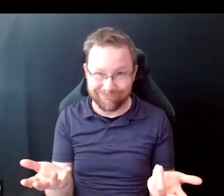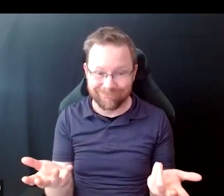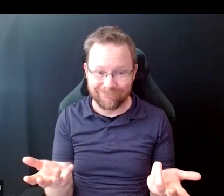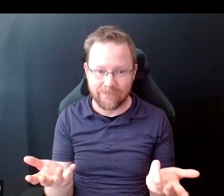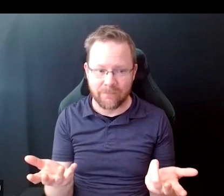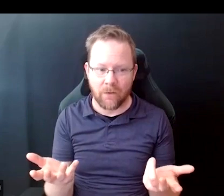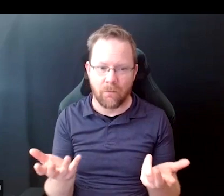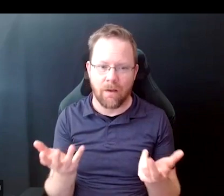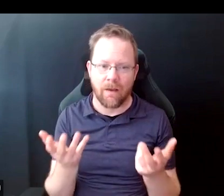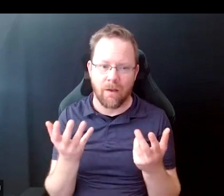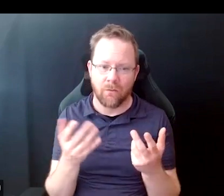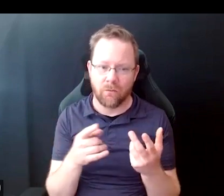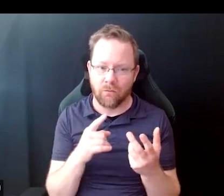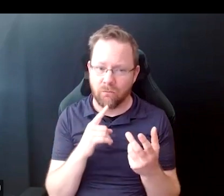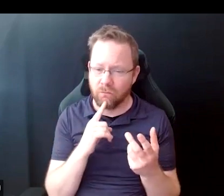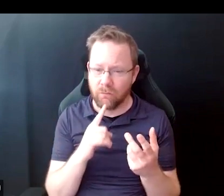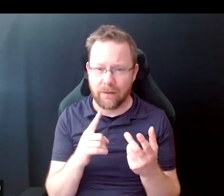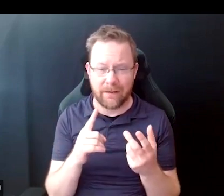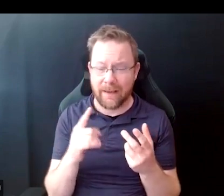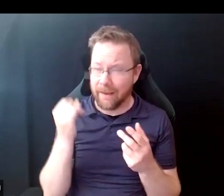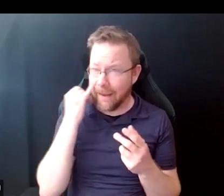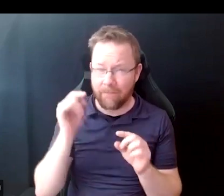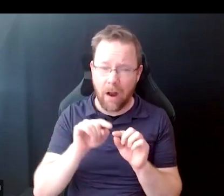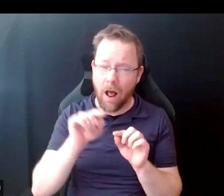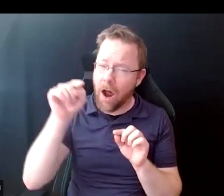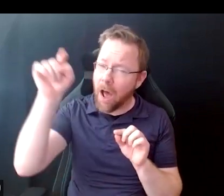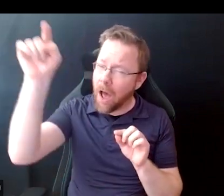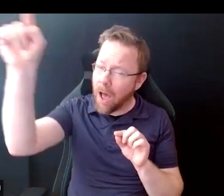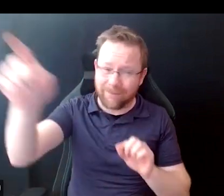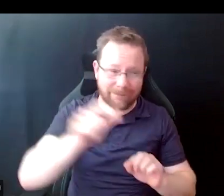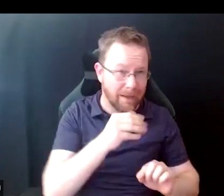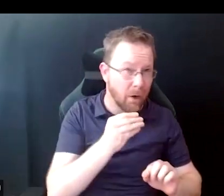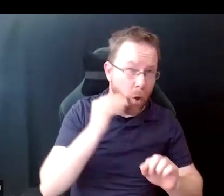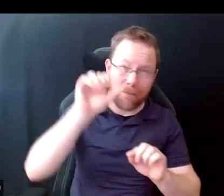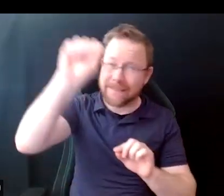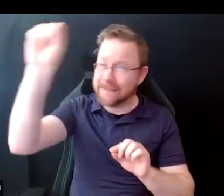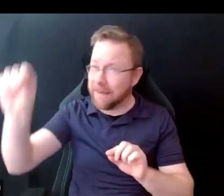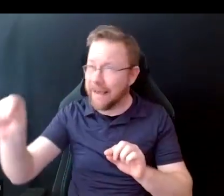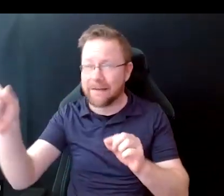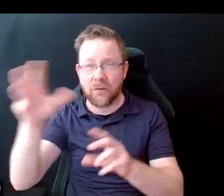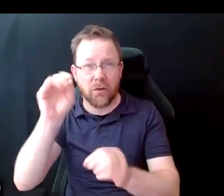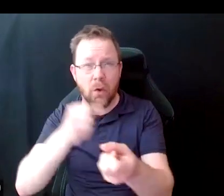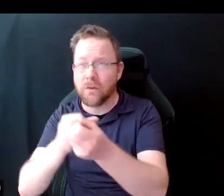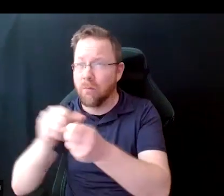millions of miles away from home and millions of miles away from everything from support is going to be hard.